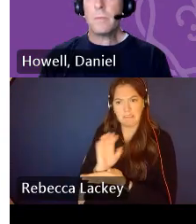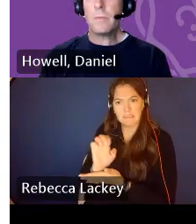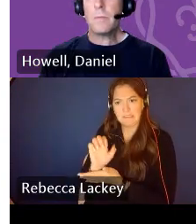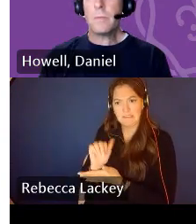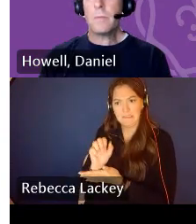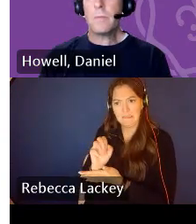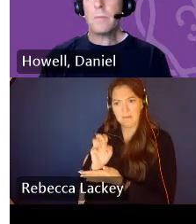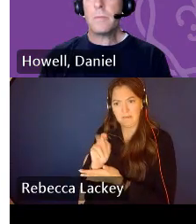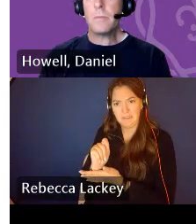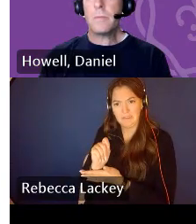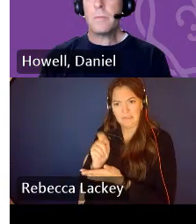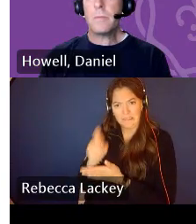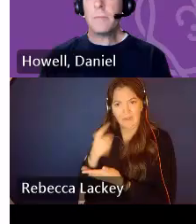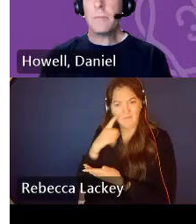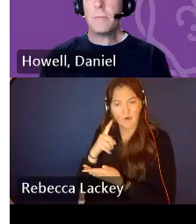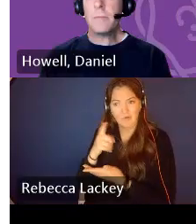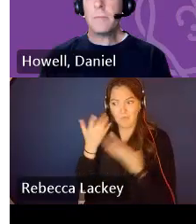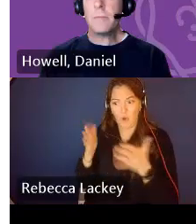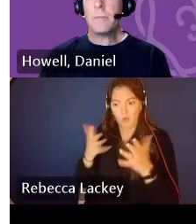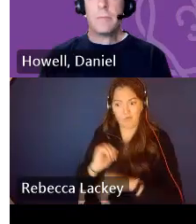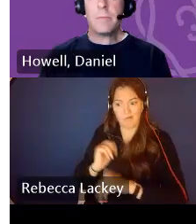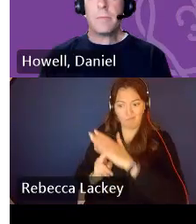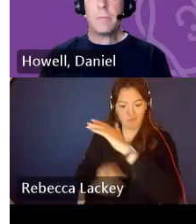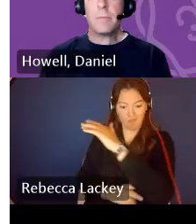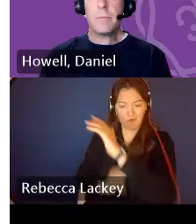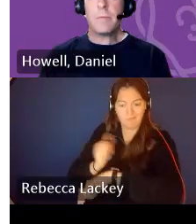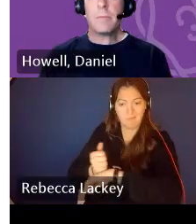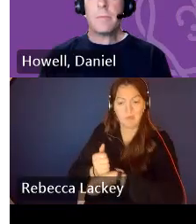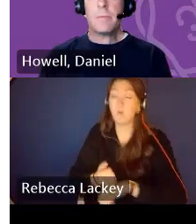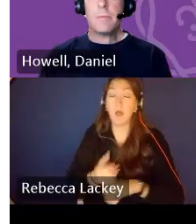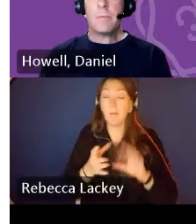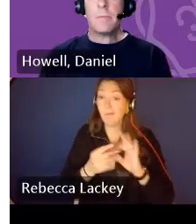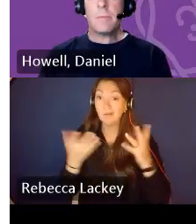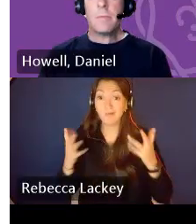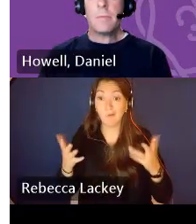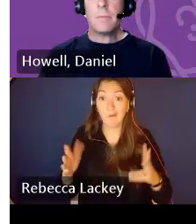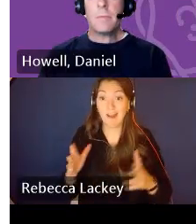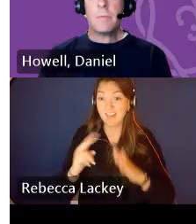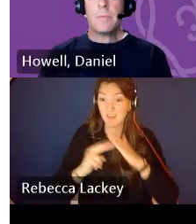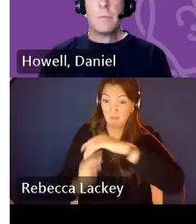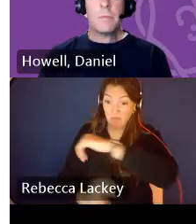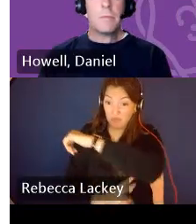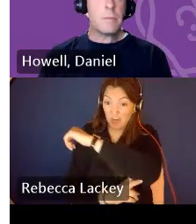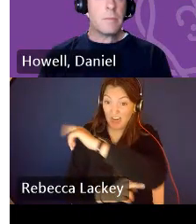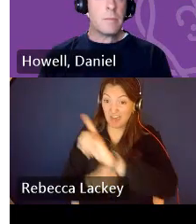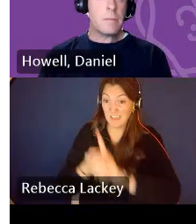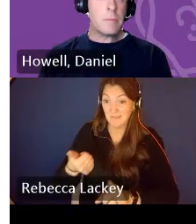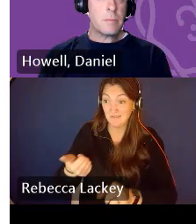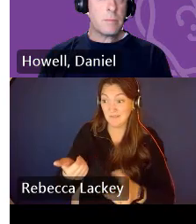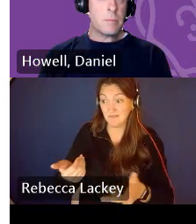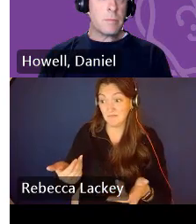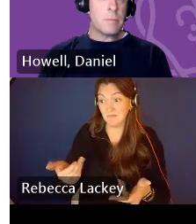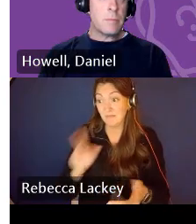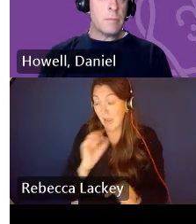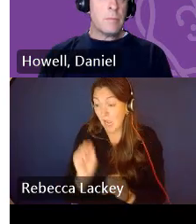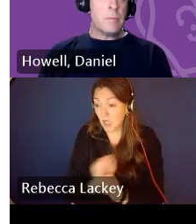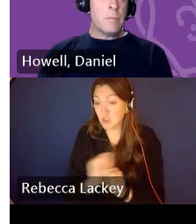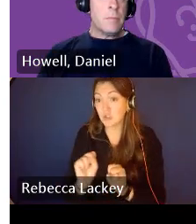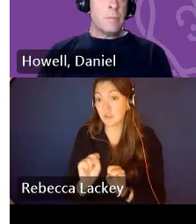for an existing bridge? Well, as as mentioned, the the bridge um as actually the design of